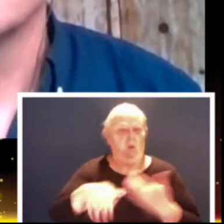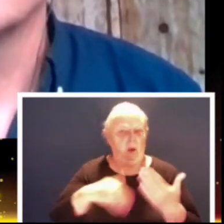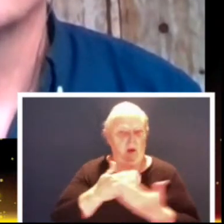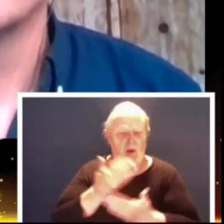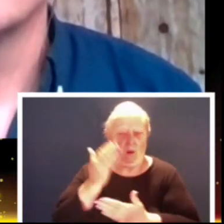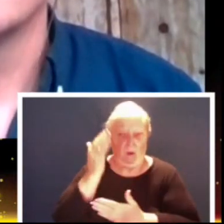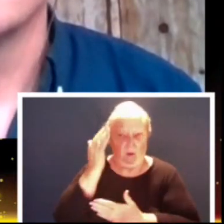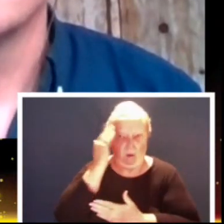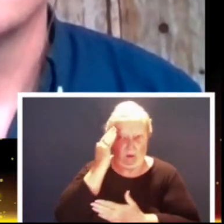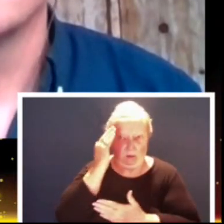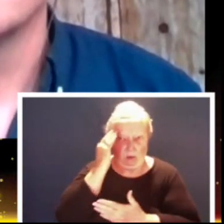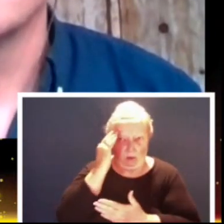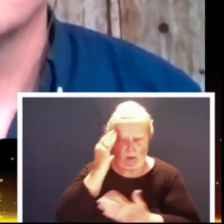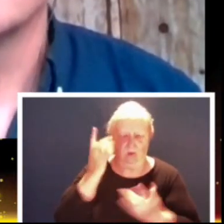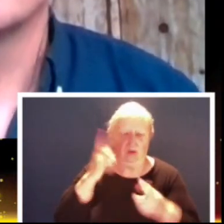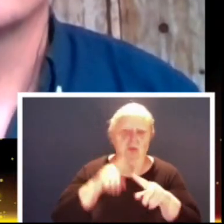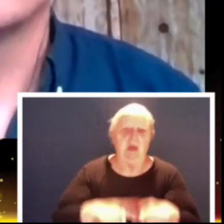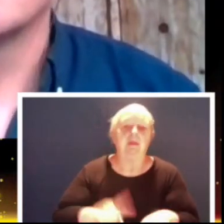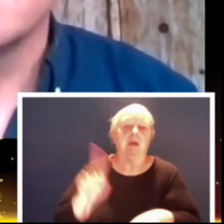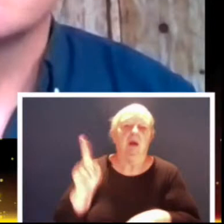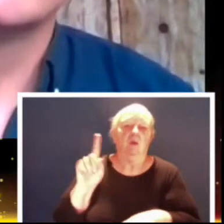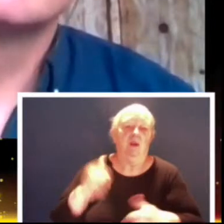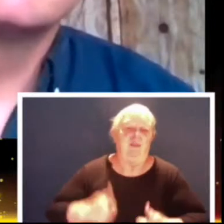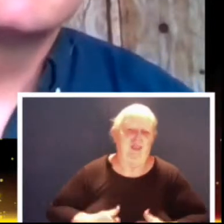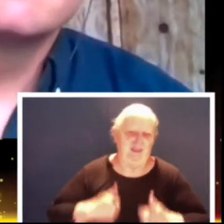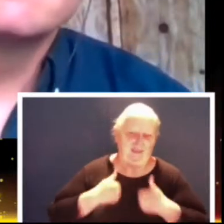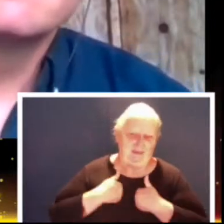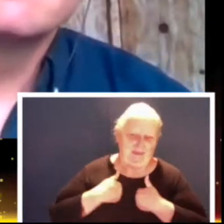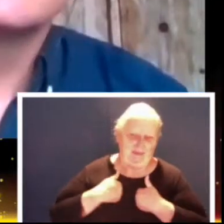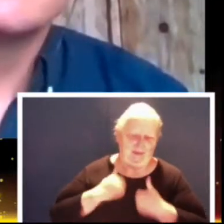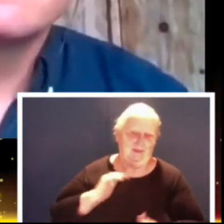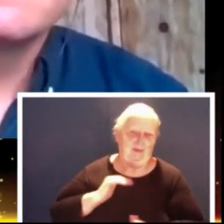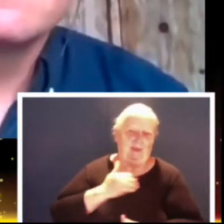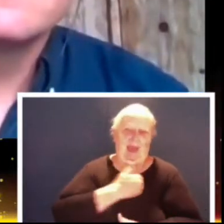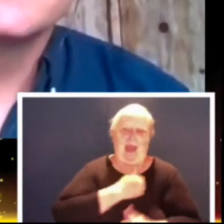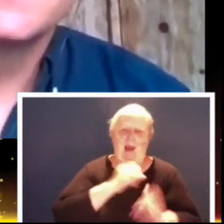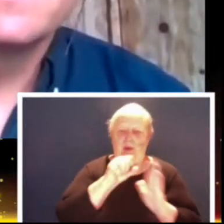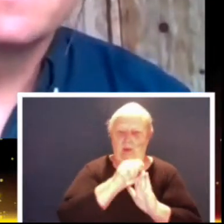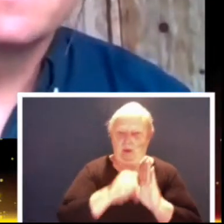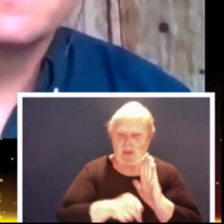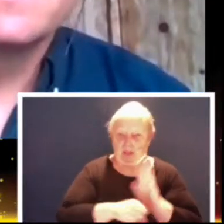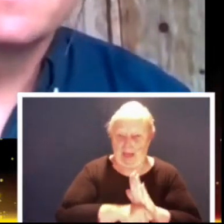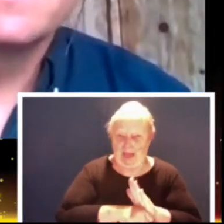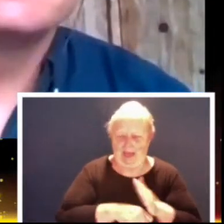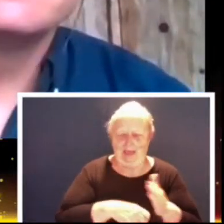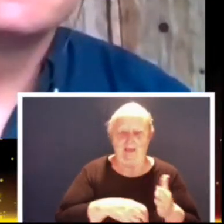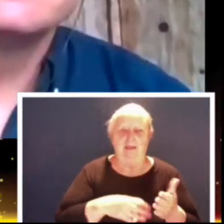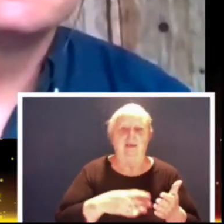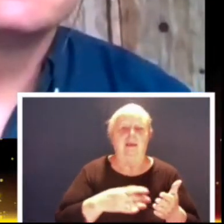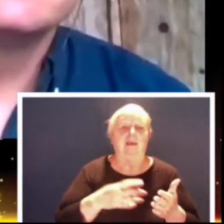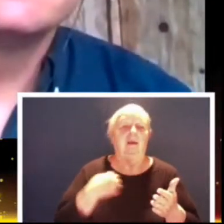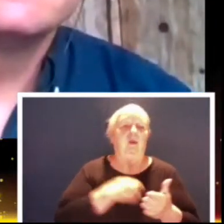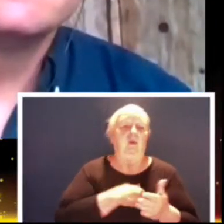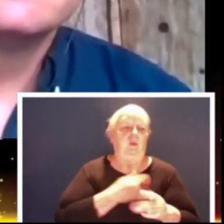so in our state for the most part, you know, gyms, summer camps, schools, all those things aren't meeting